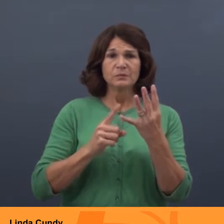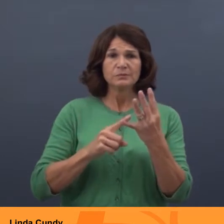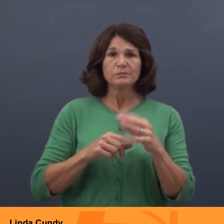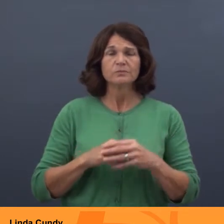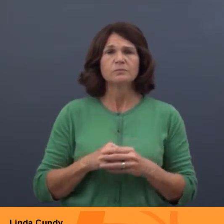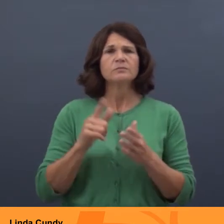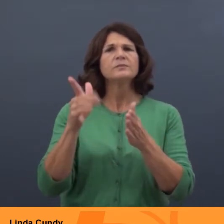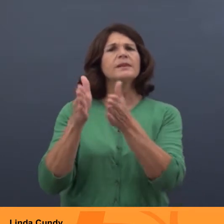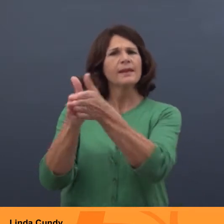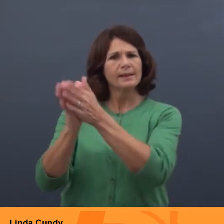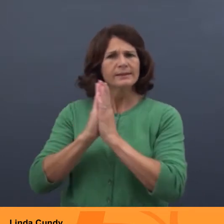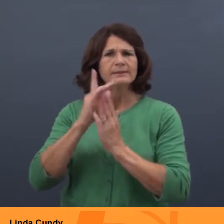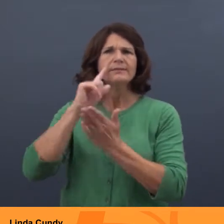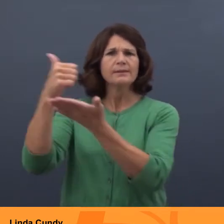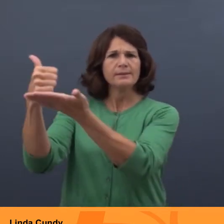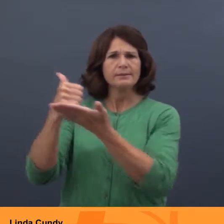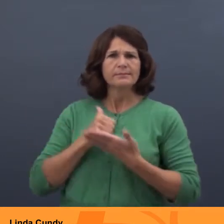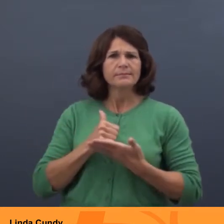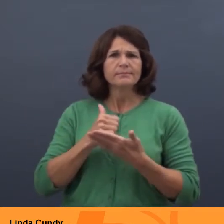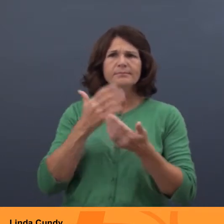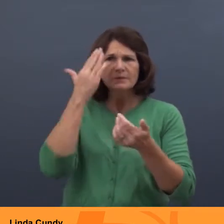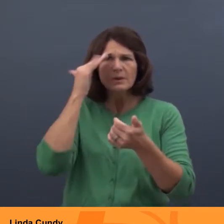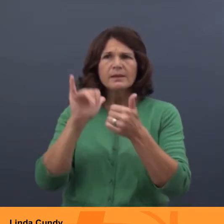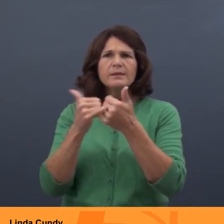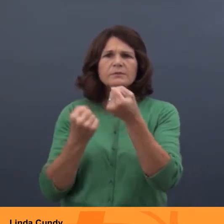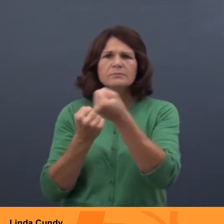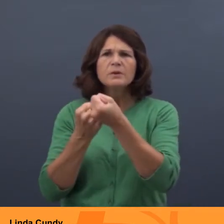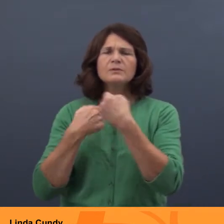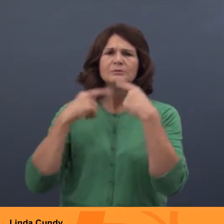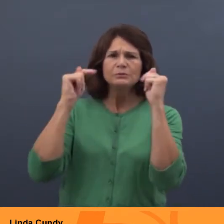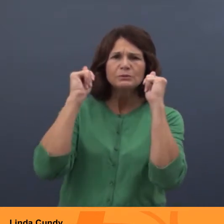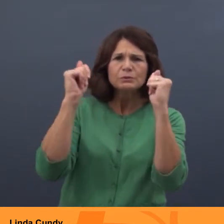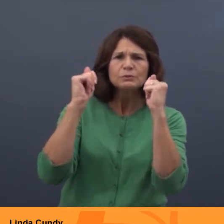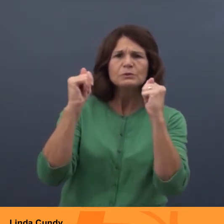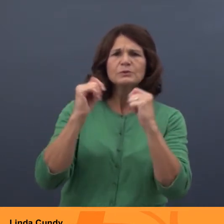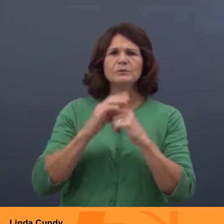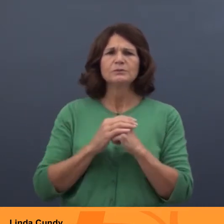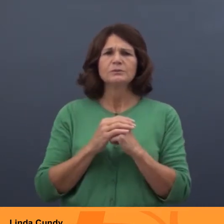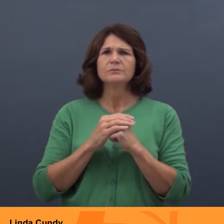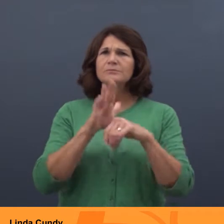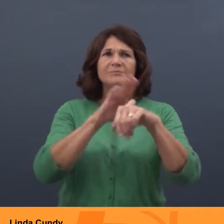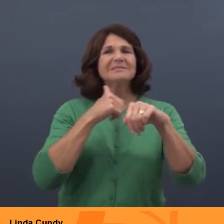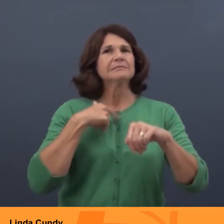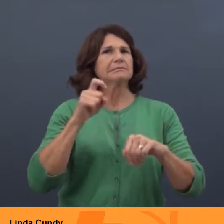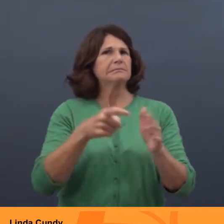Do they request services to support communication access such as calling an interpreter if needed?